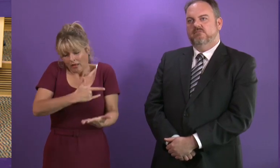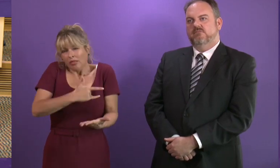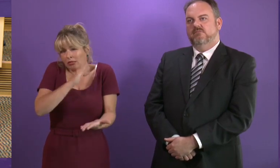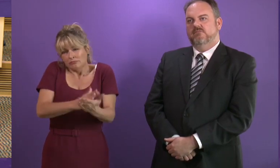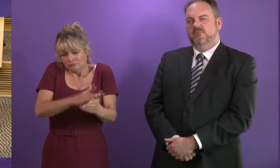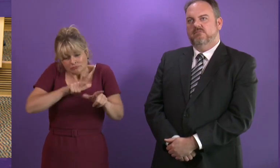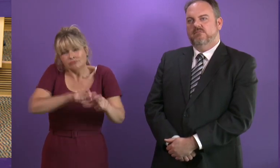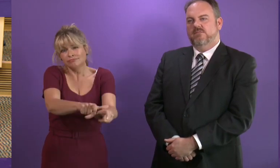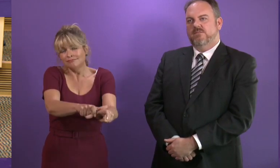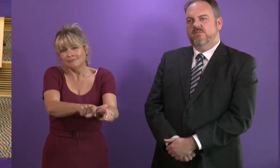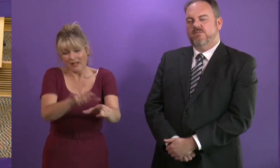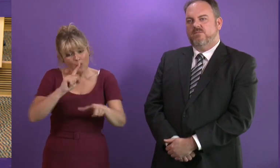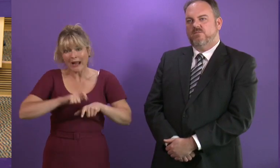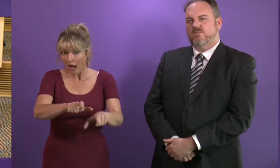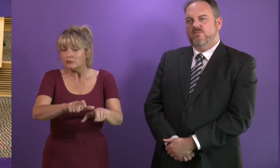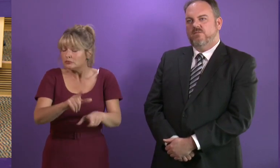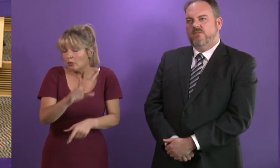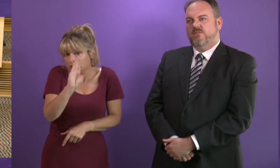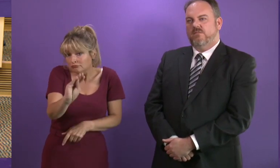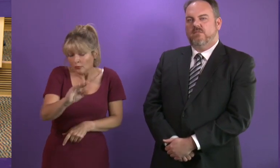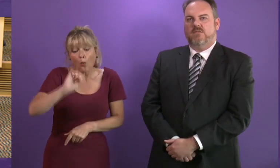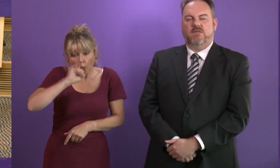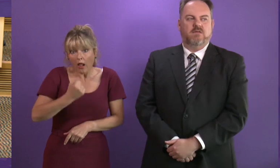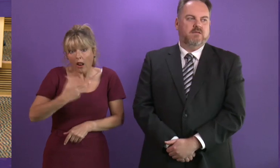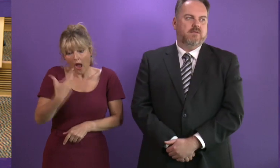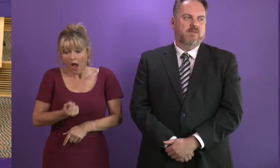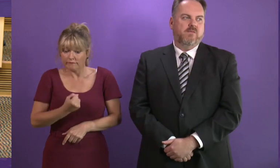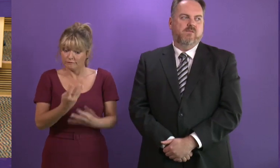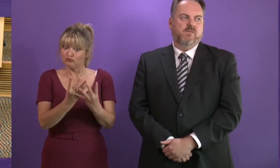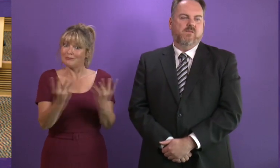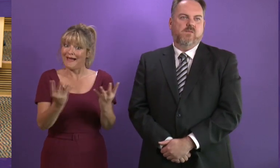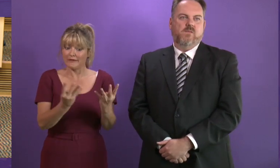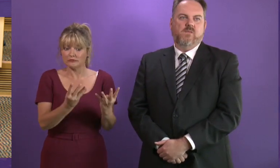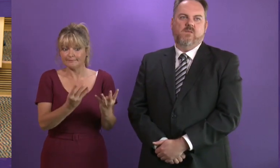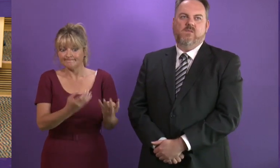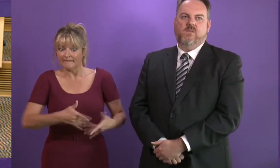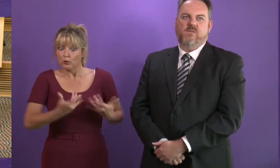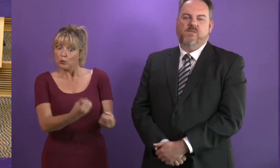As well as setting out our response to the panel and the implications for the legislation,